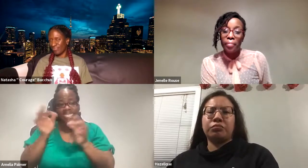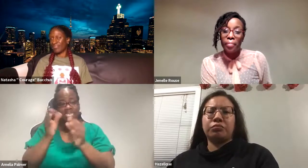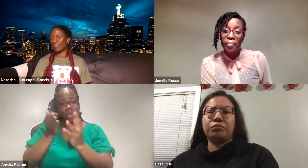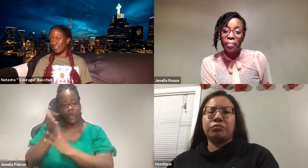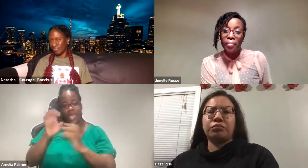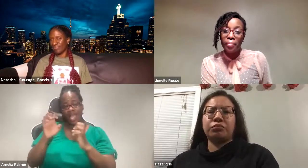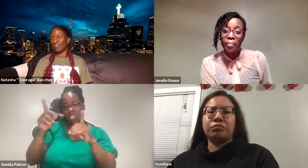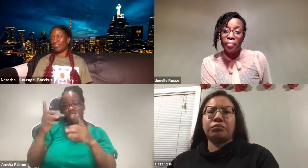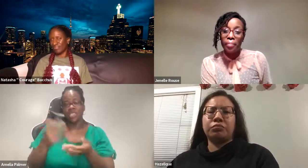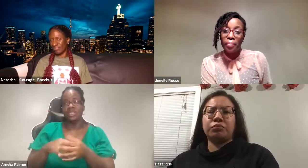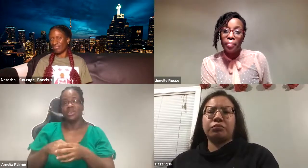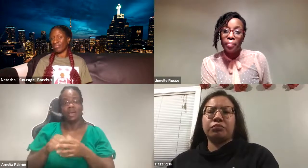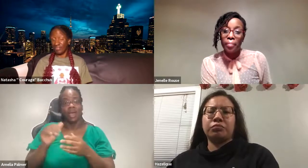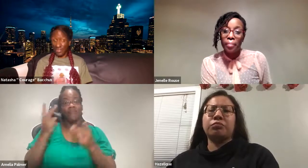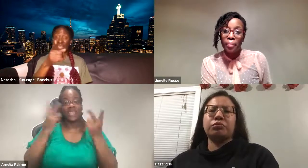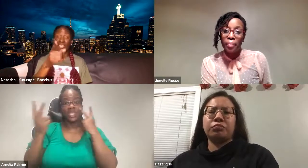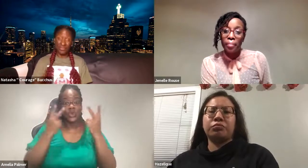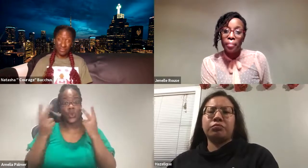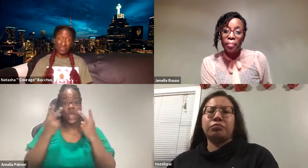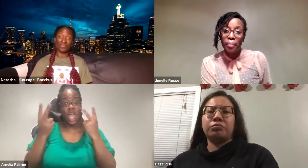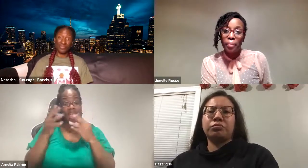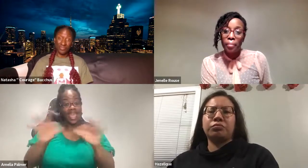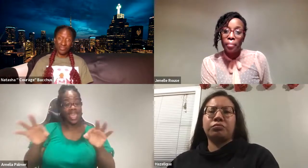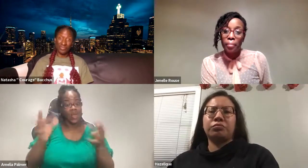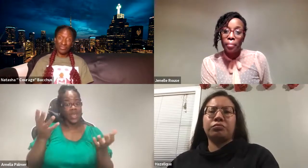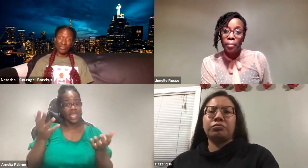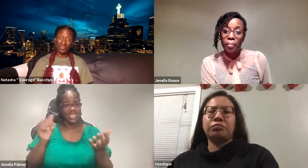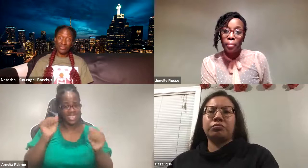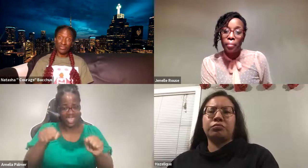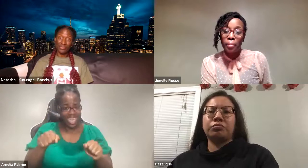and so really explaining, we need to educate people onto what it what it